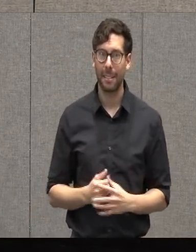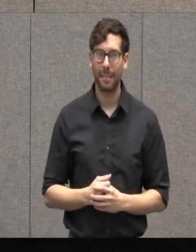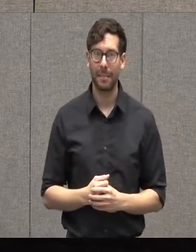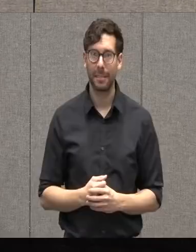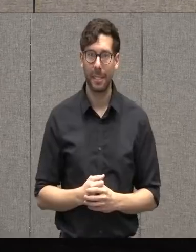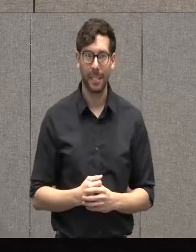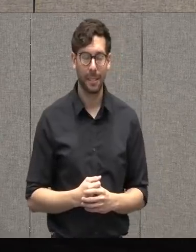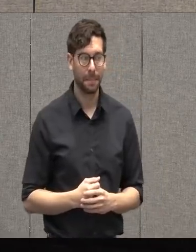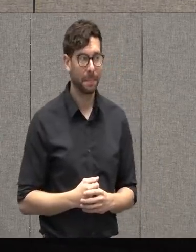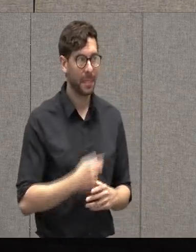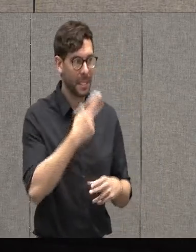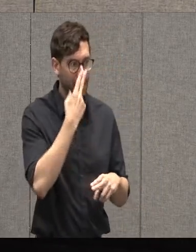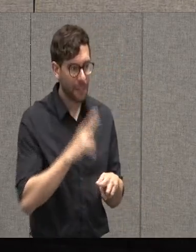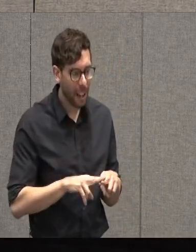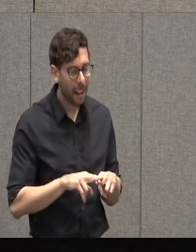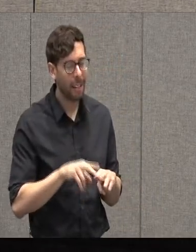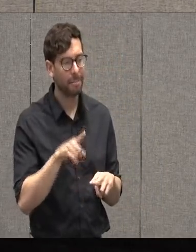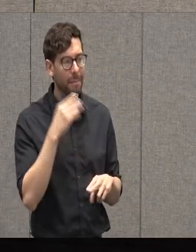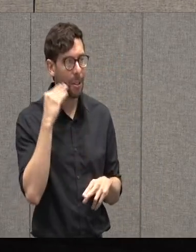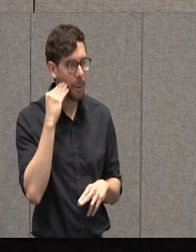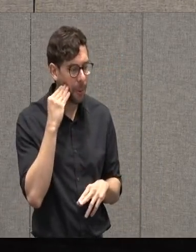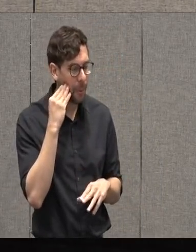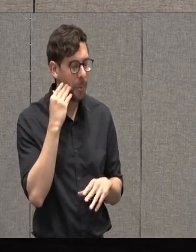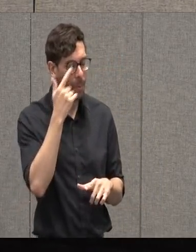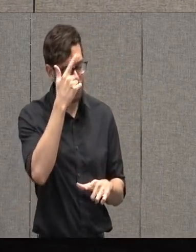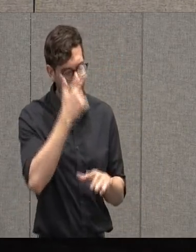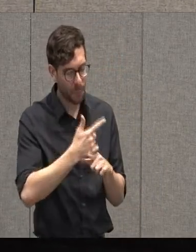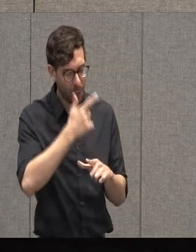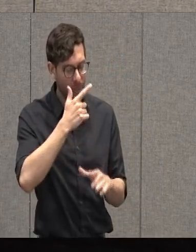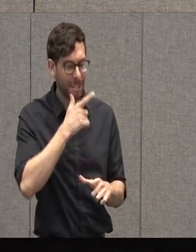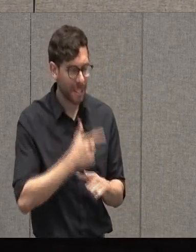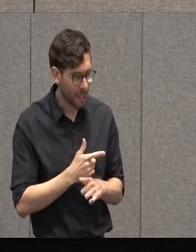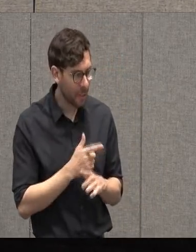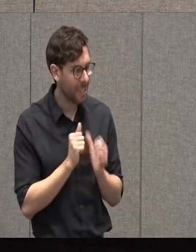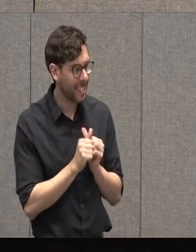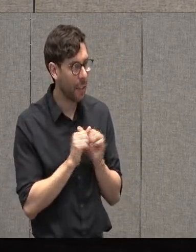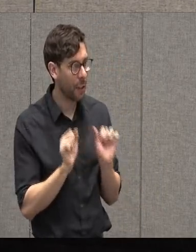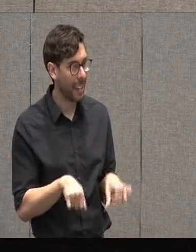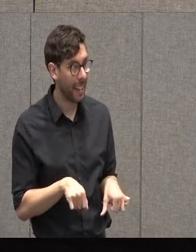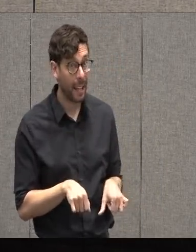with your brothers or sisters. You could even do a Google Meet call